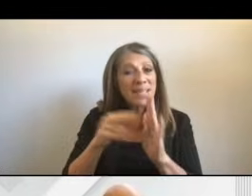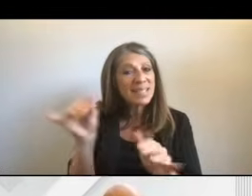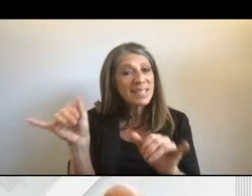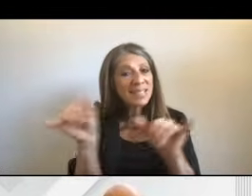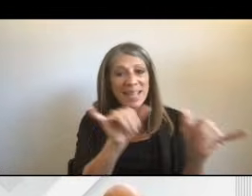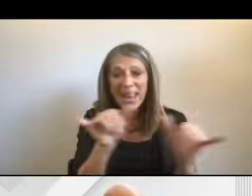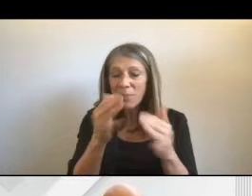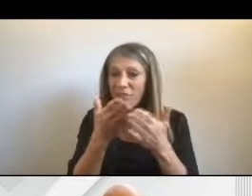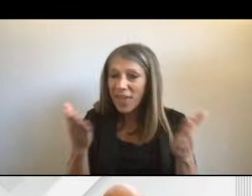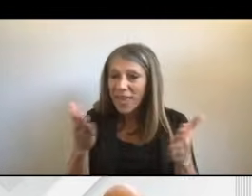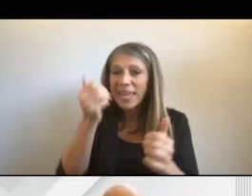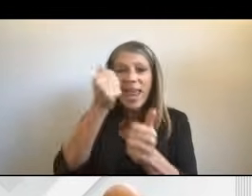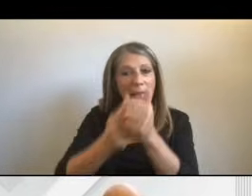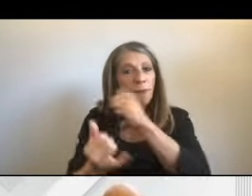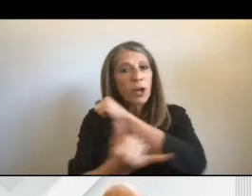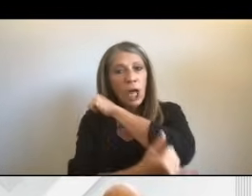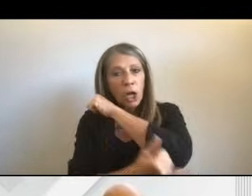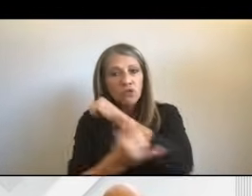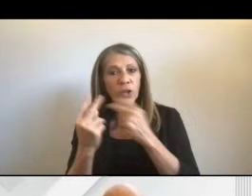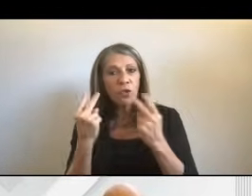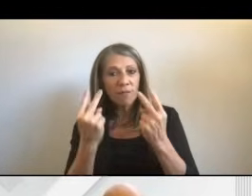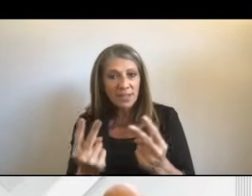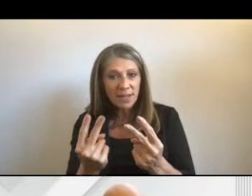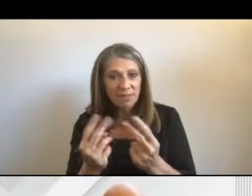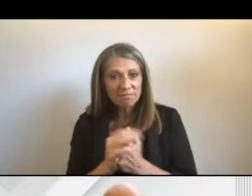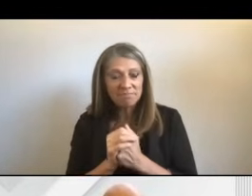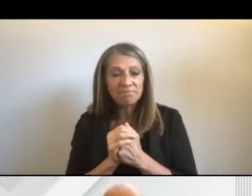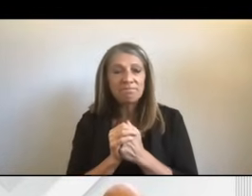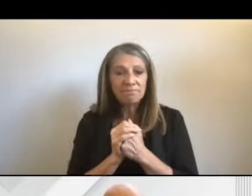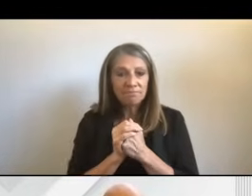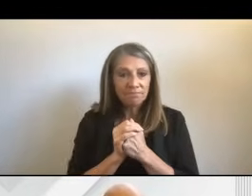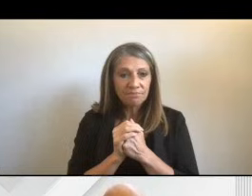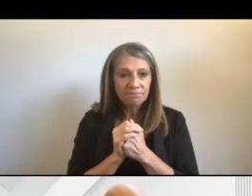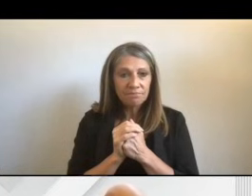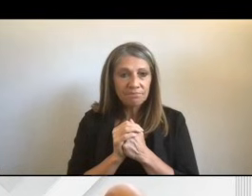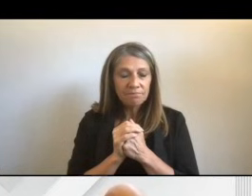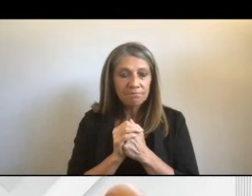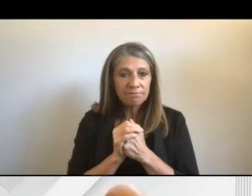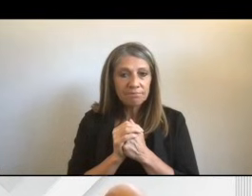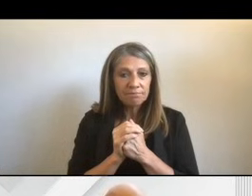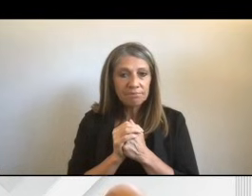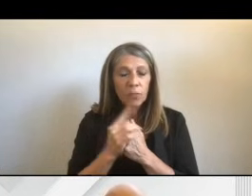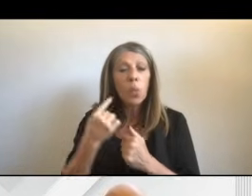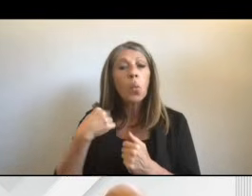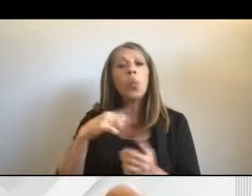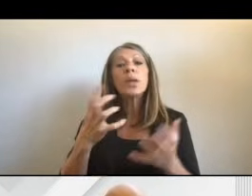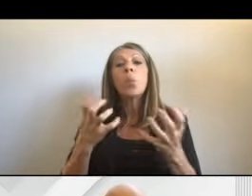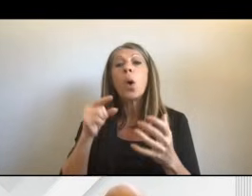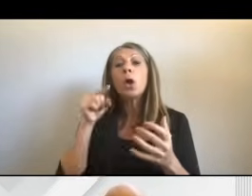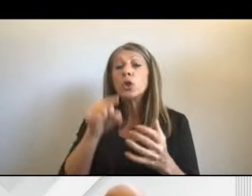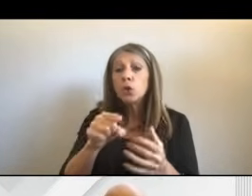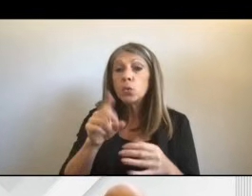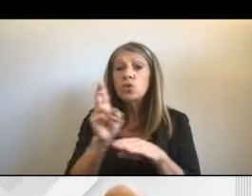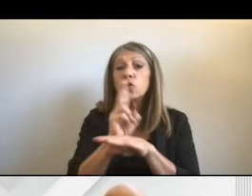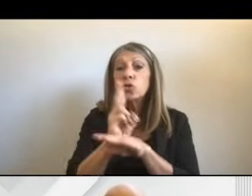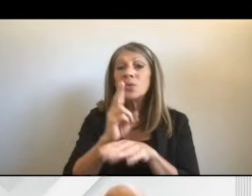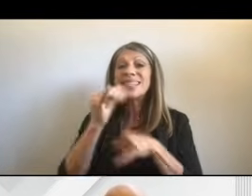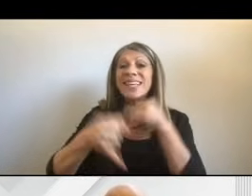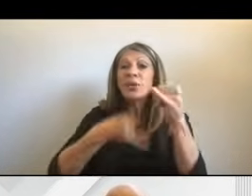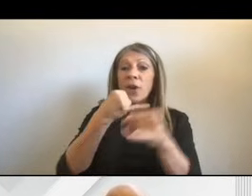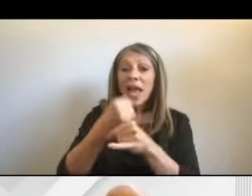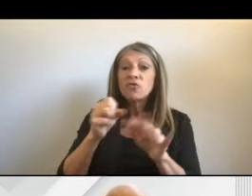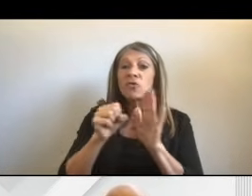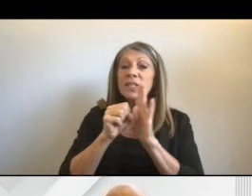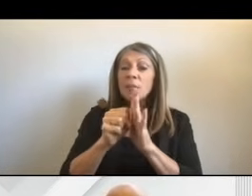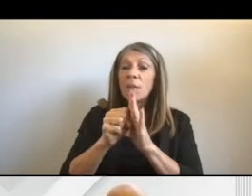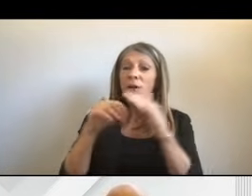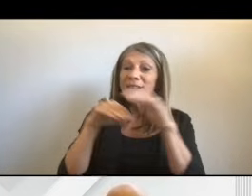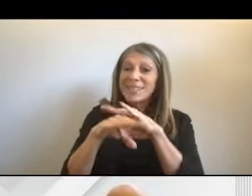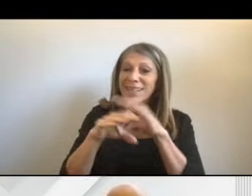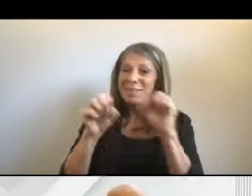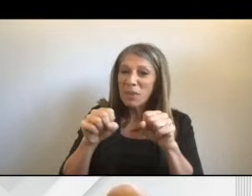every country you go to. So we want you to use the international symbol of accessibility.